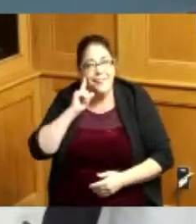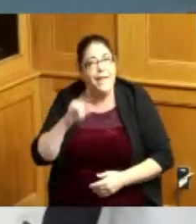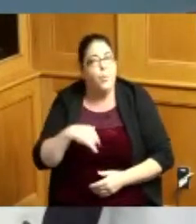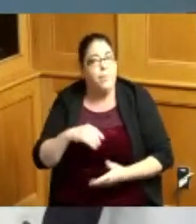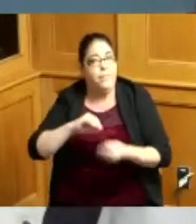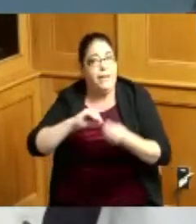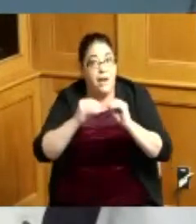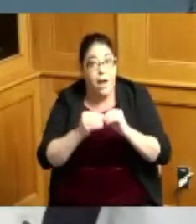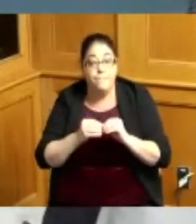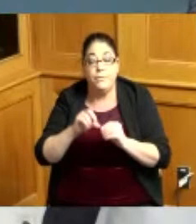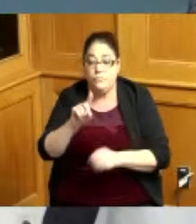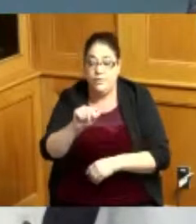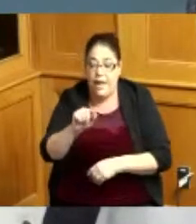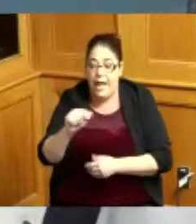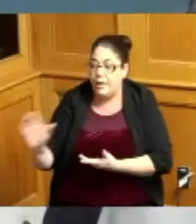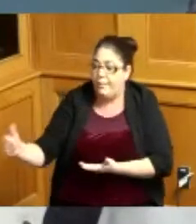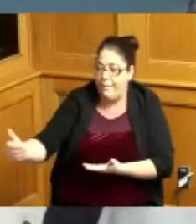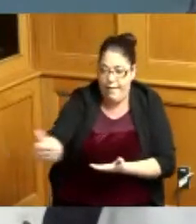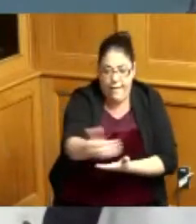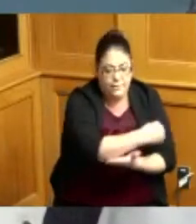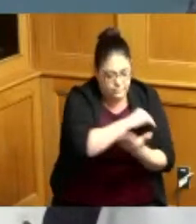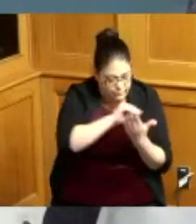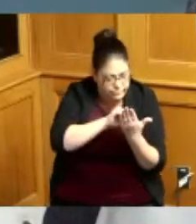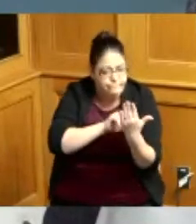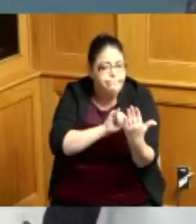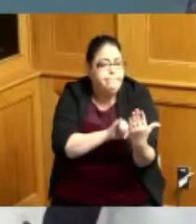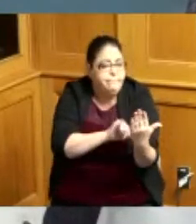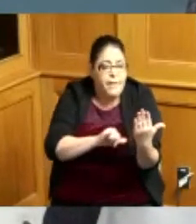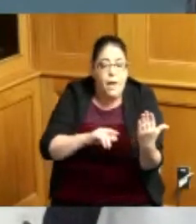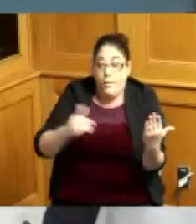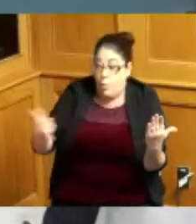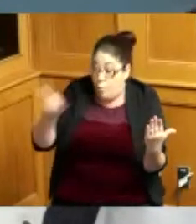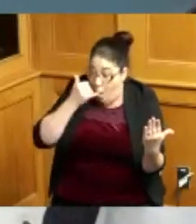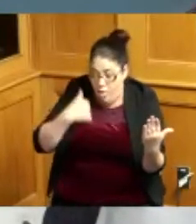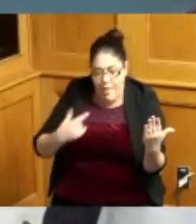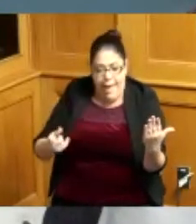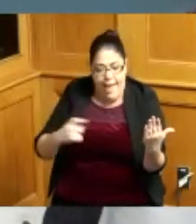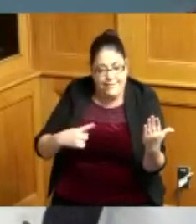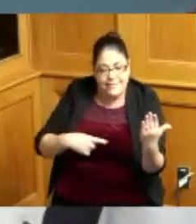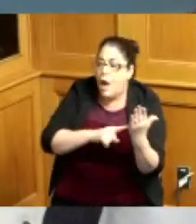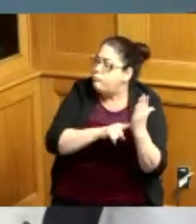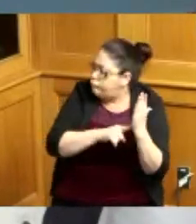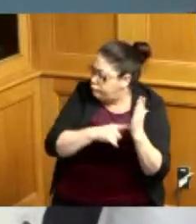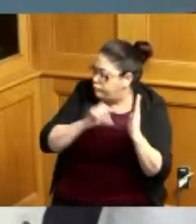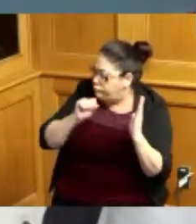calling our office and kind of understanding where we are now additional to that jobs and